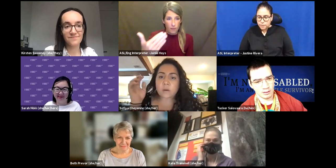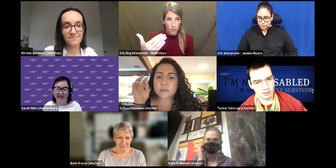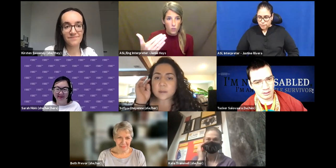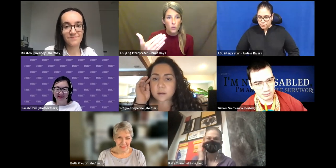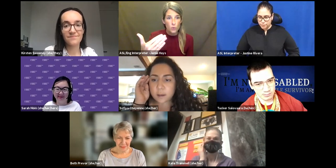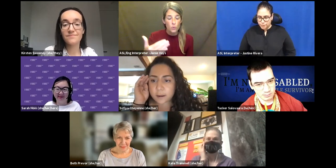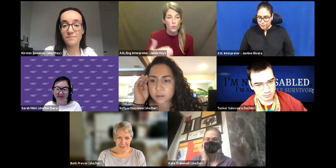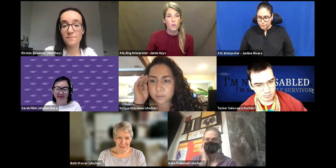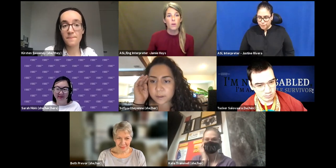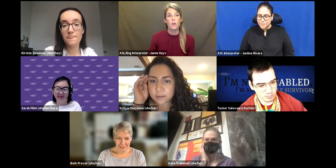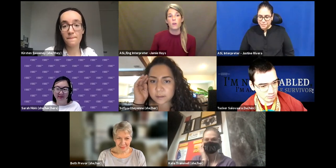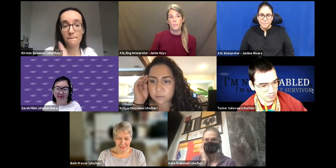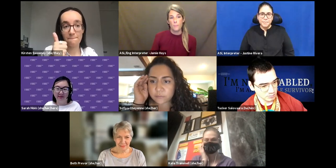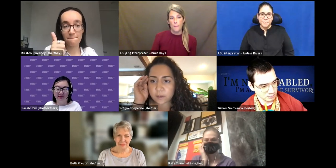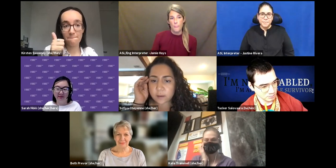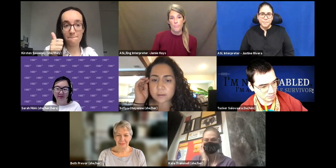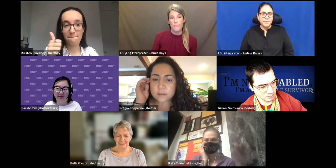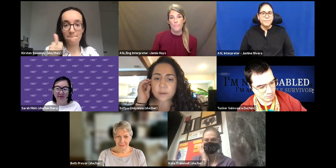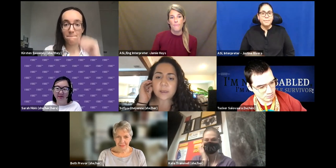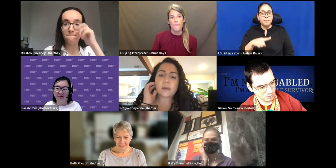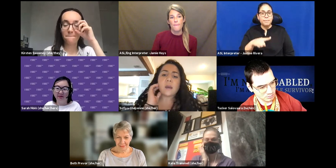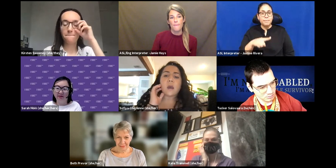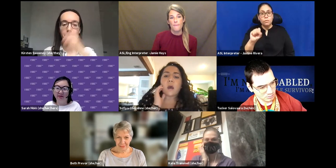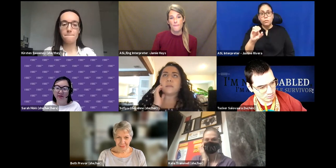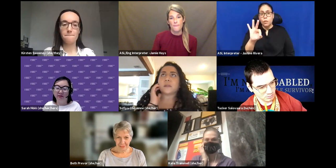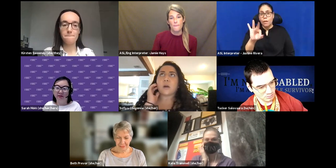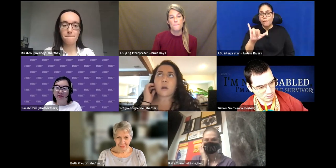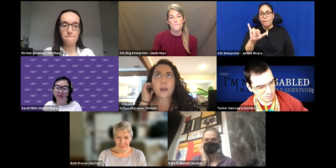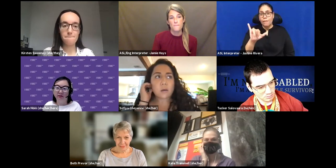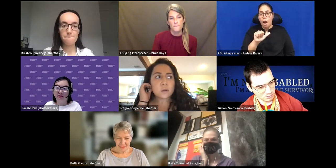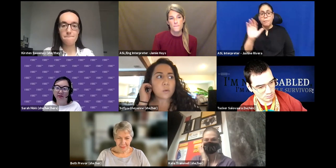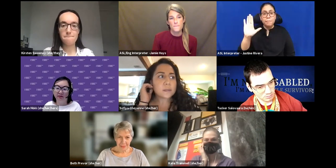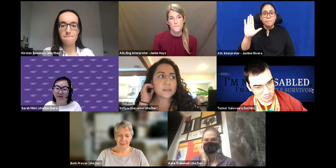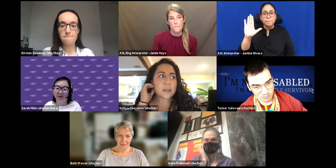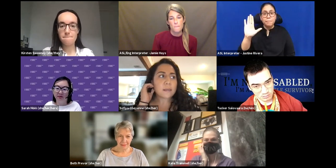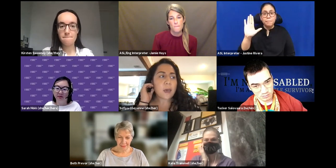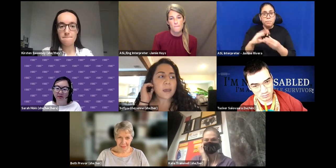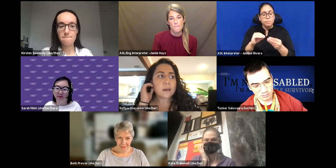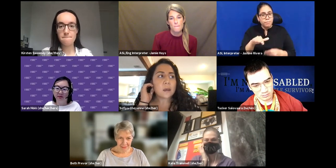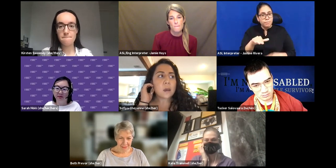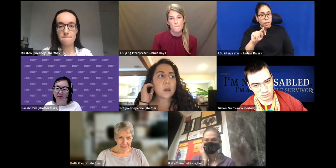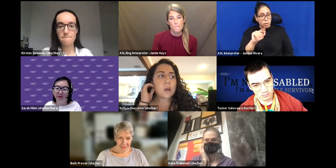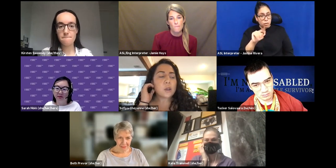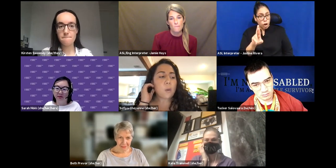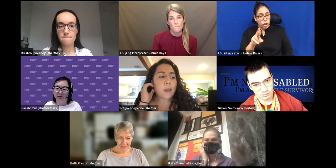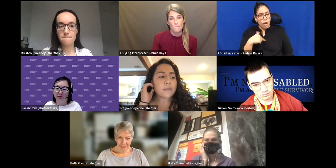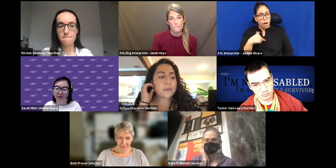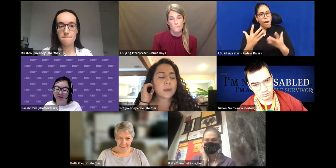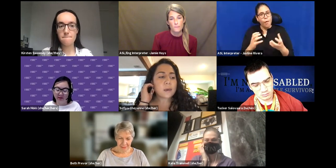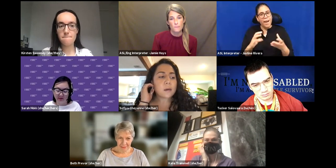Sofiya Cheyenne: Kirsten, can I jump in? This is Sofiya speaking. Tucker, I also want to say that, you know, I think,